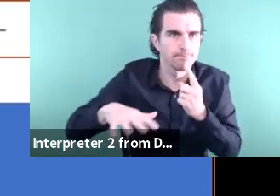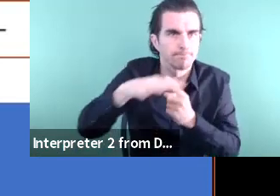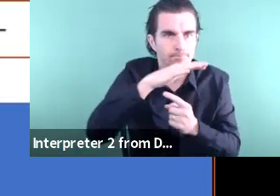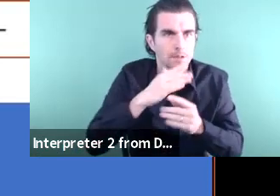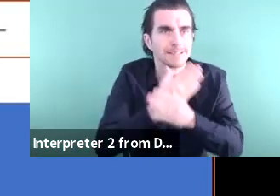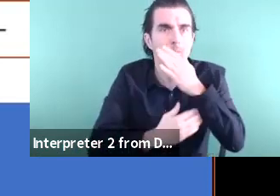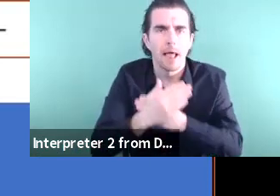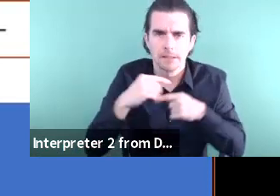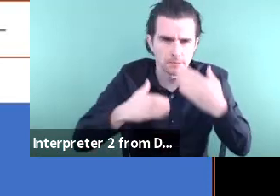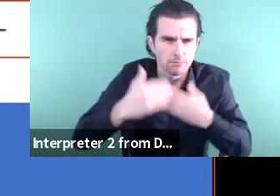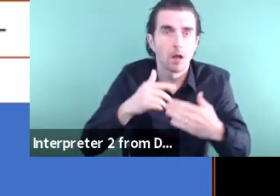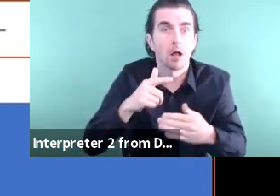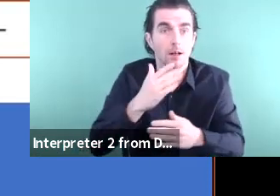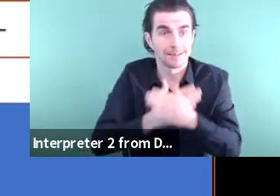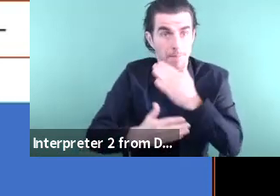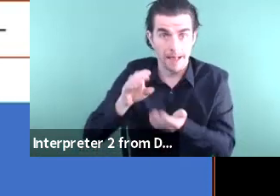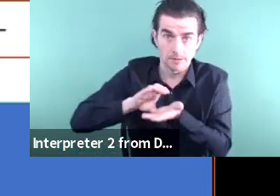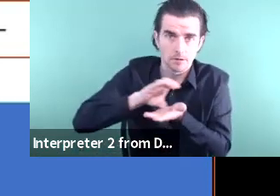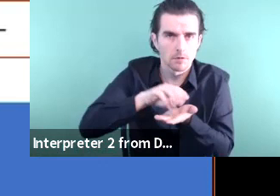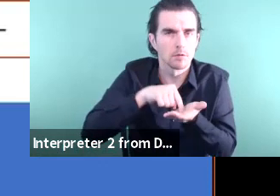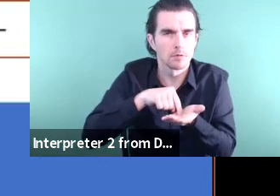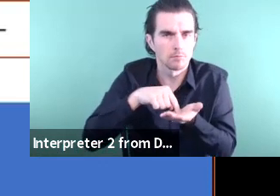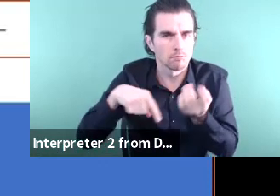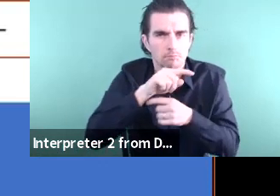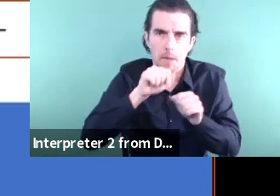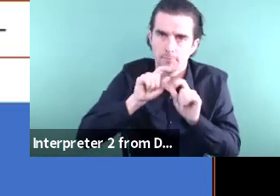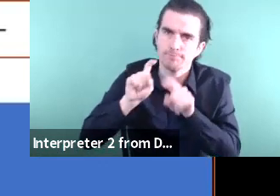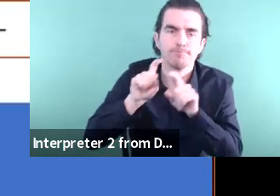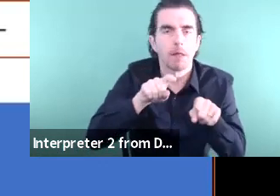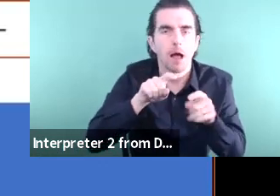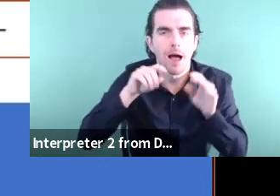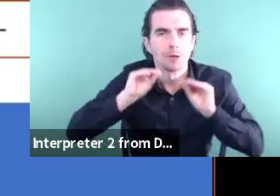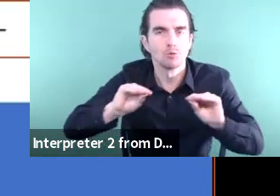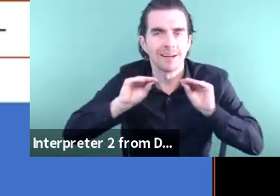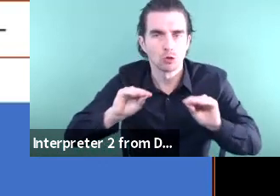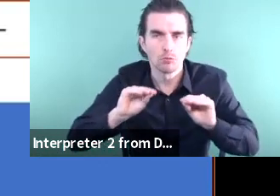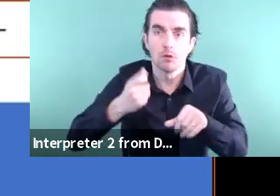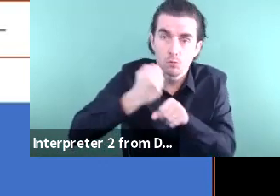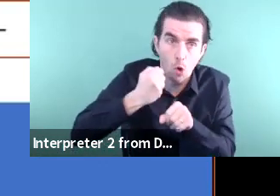you will face costs that other workers without disabilities would not face. And